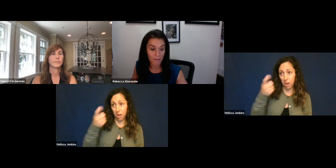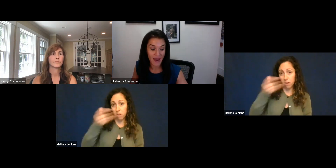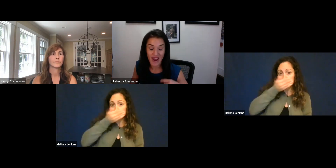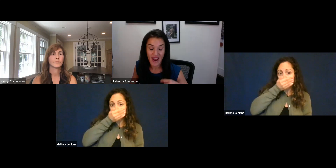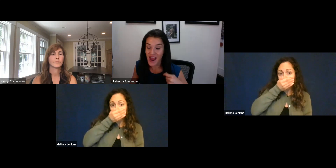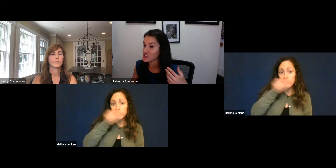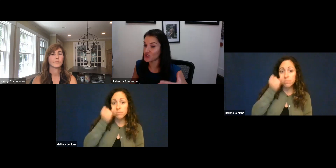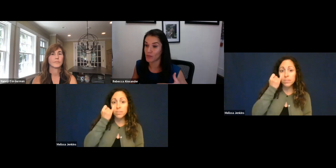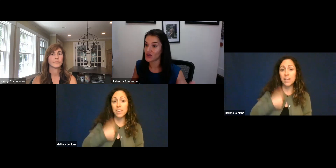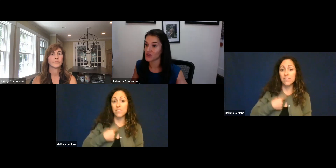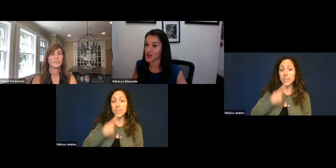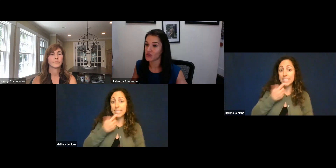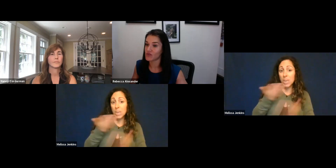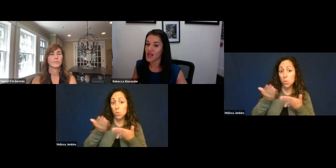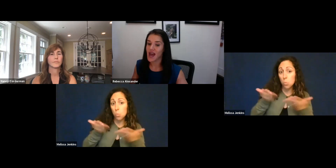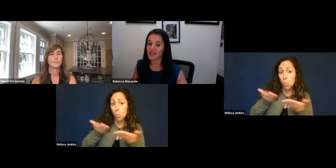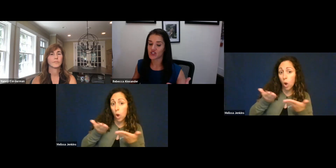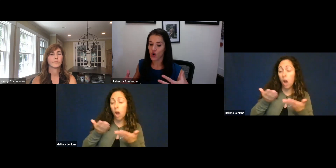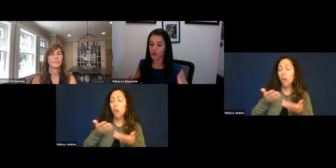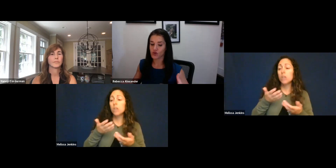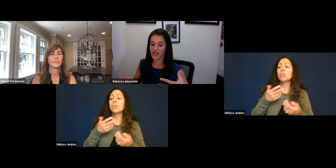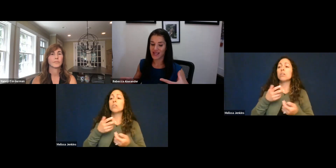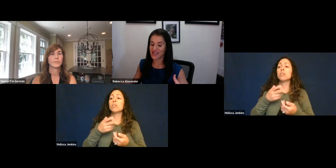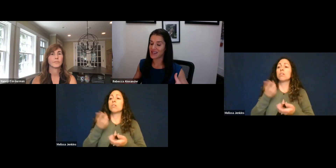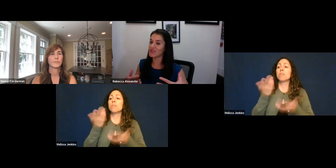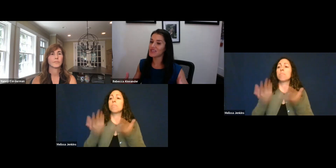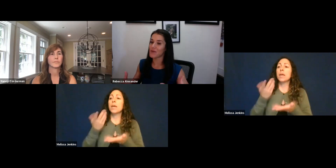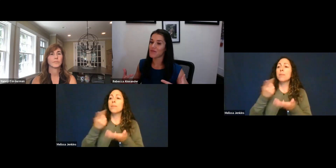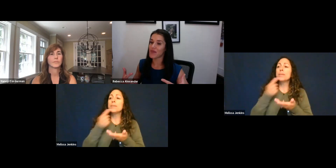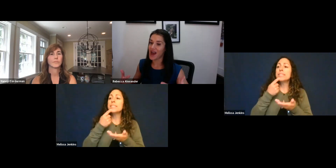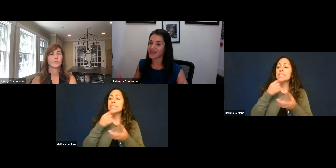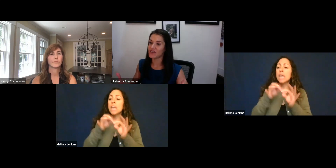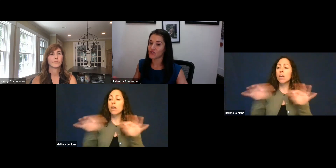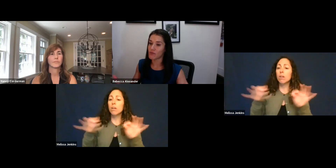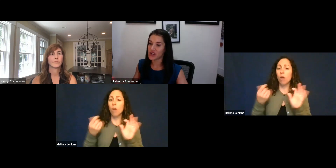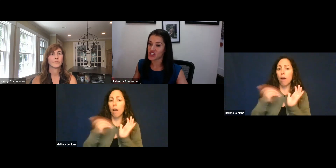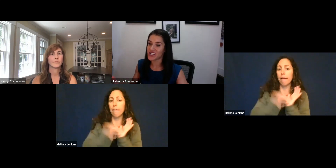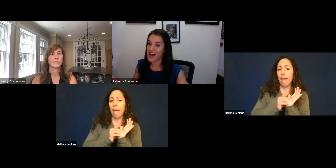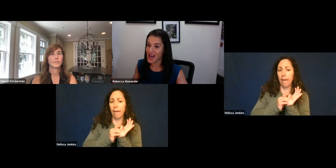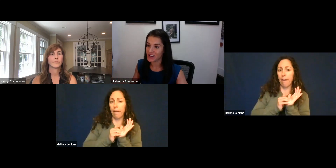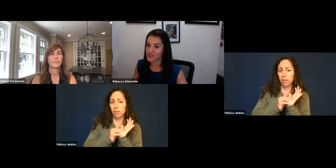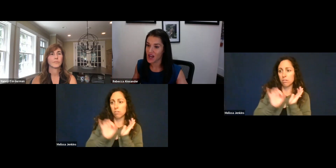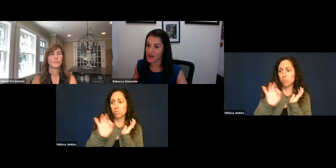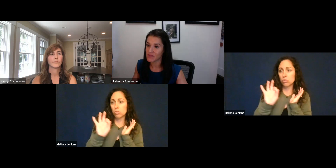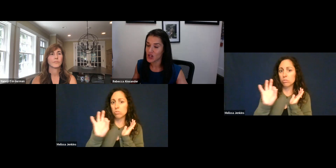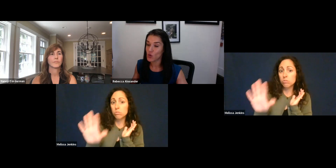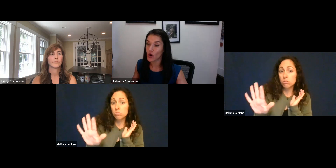or I may ask you to repeat yourself. And it's almost like giving that information ahead of time